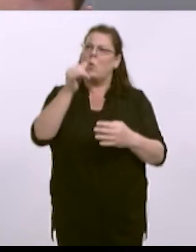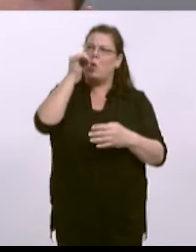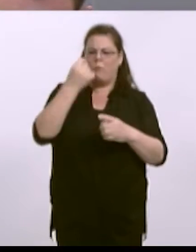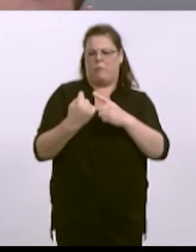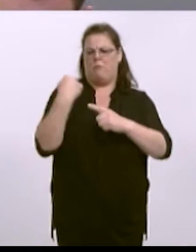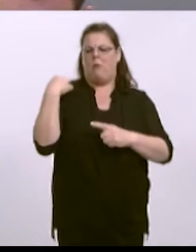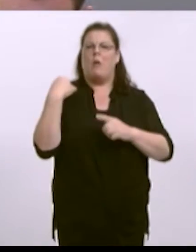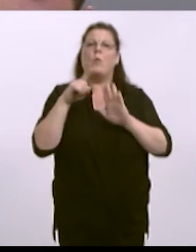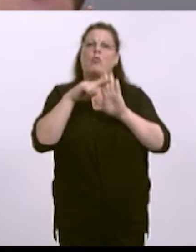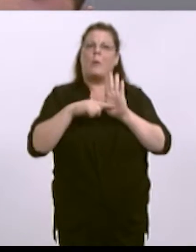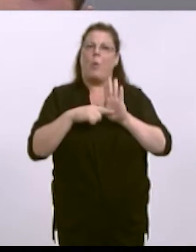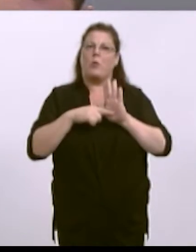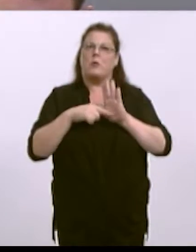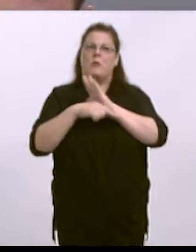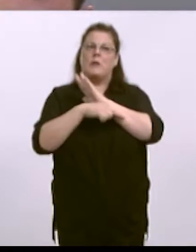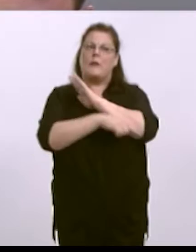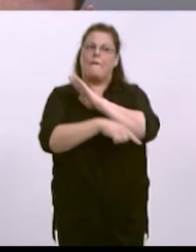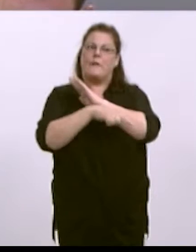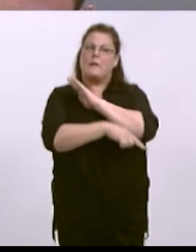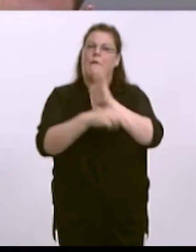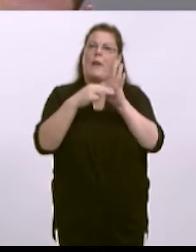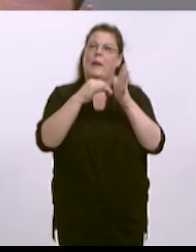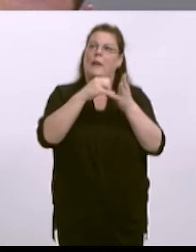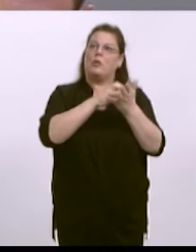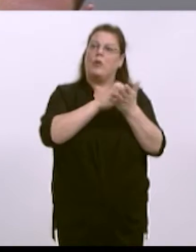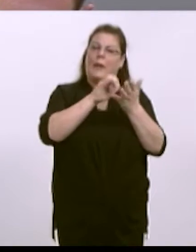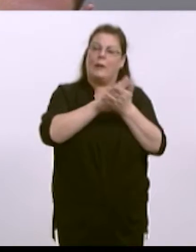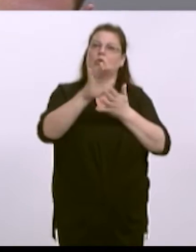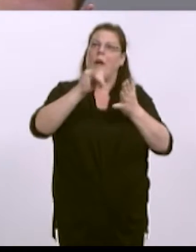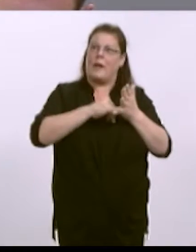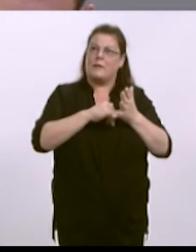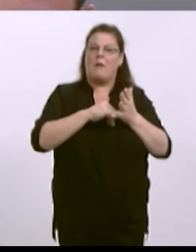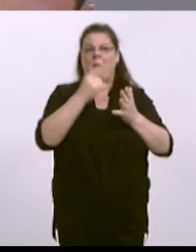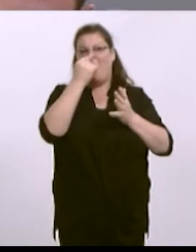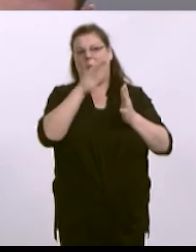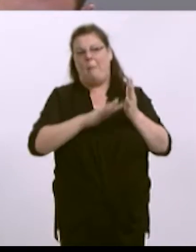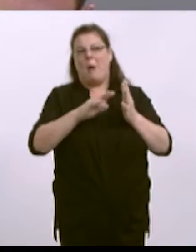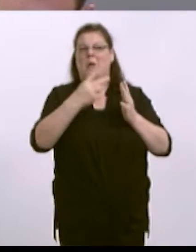that there is a deficit opening up in NHS funding to the potential tune of £700 million.